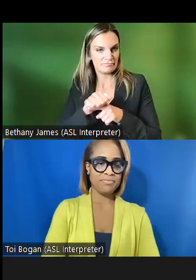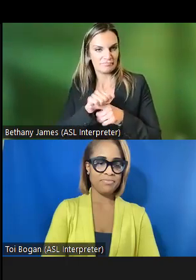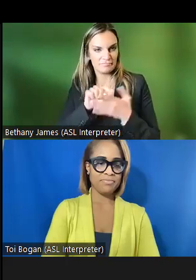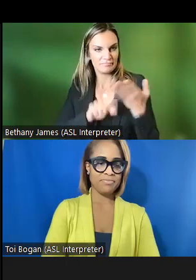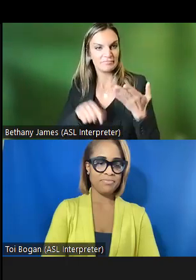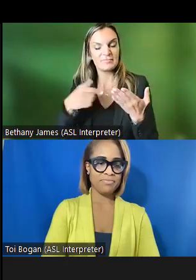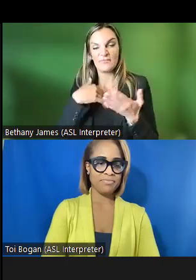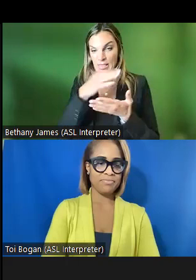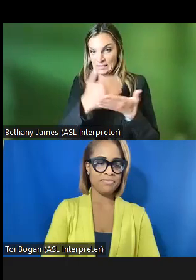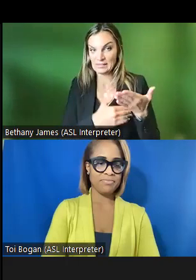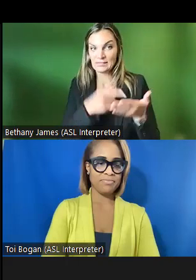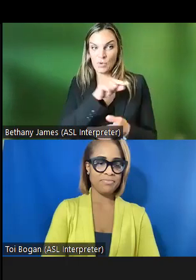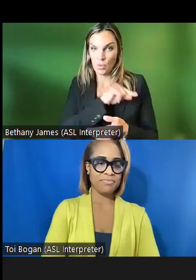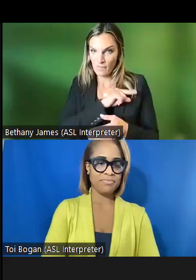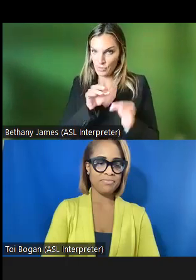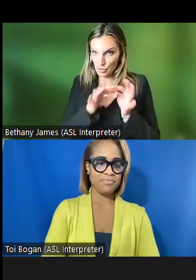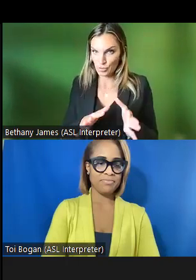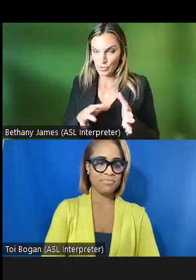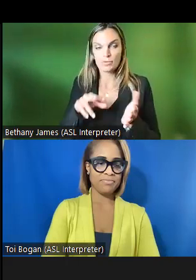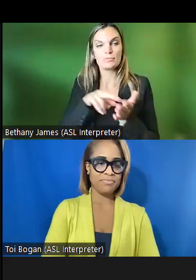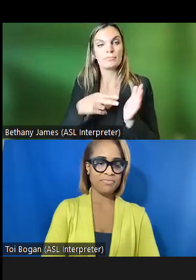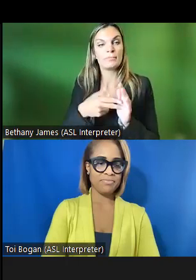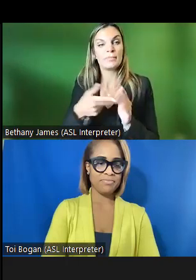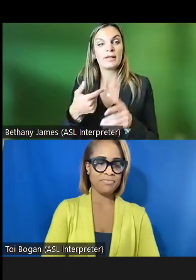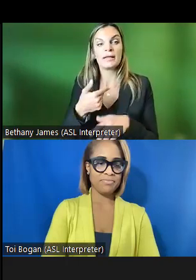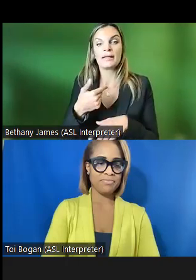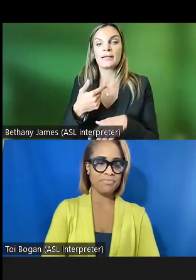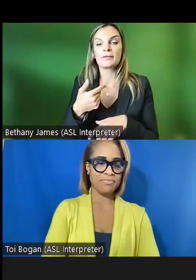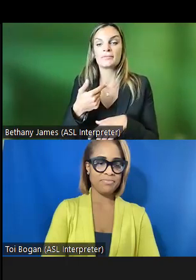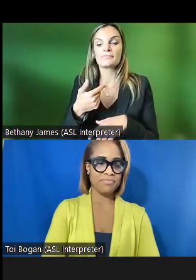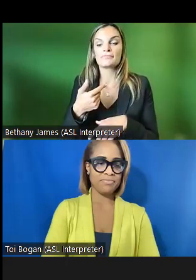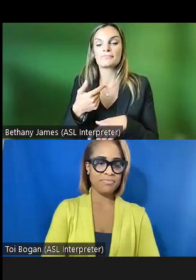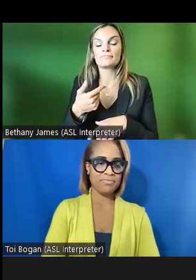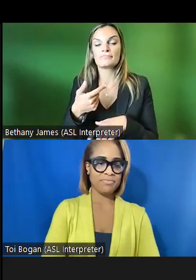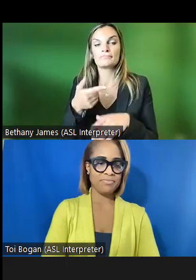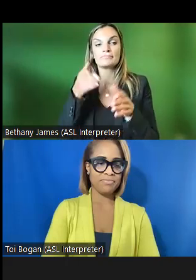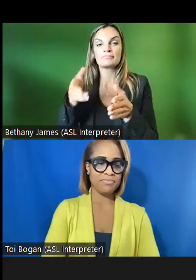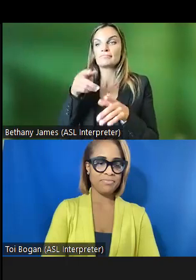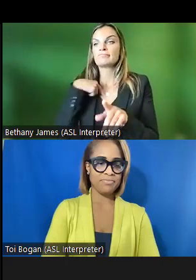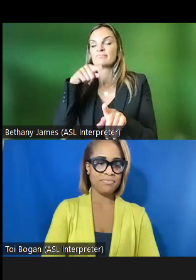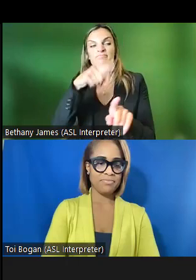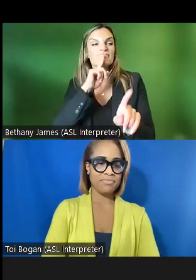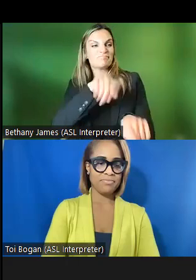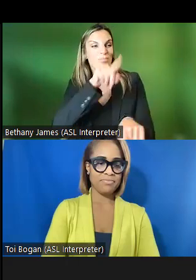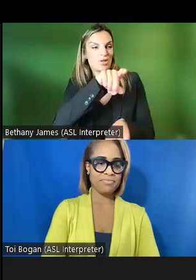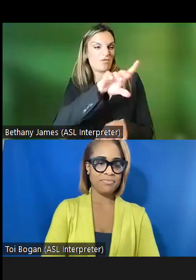Qualified interpreters. That means that you cannot require a person to have their friends or family or someone